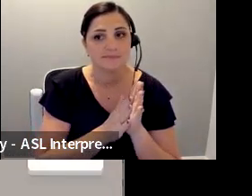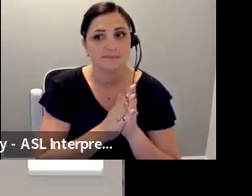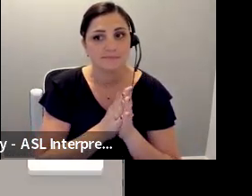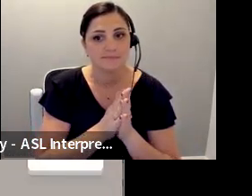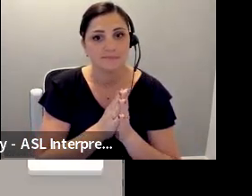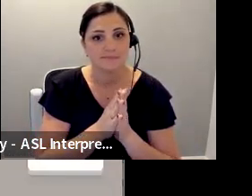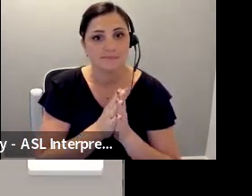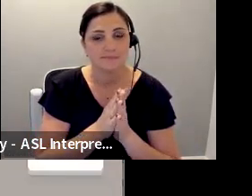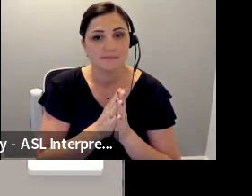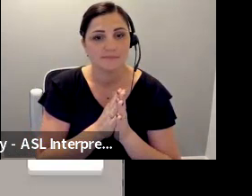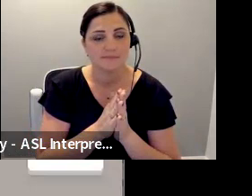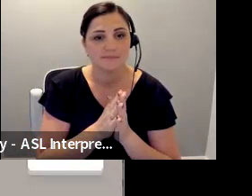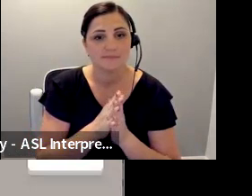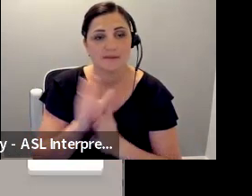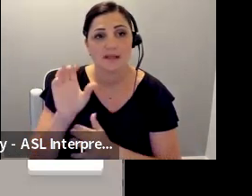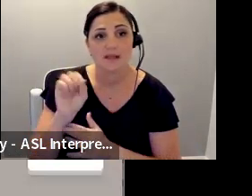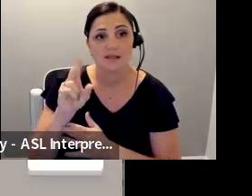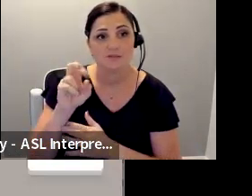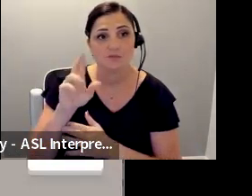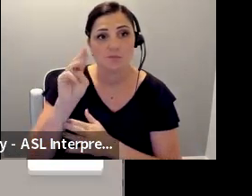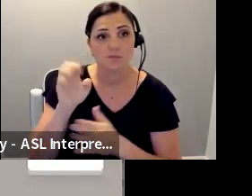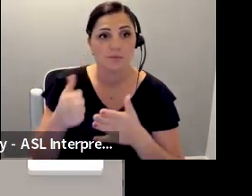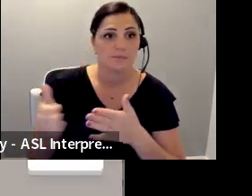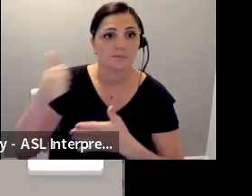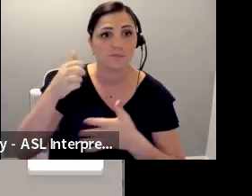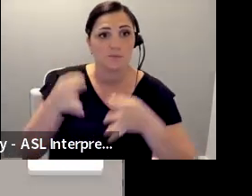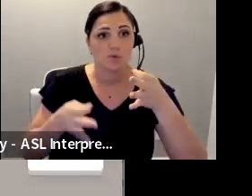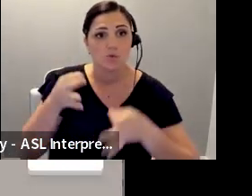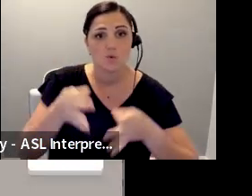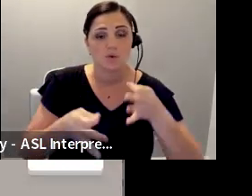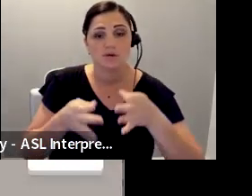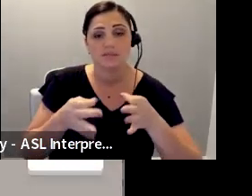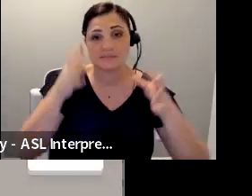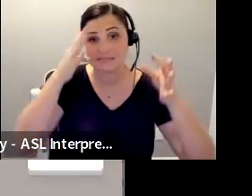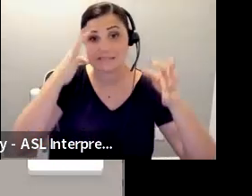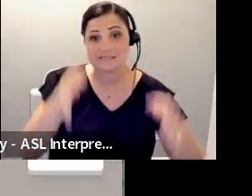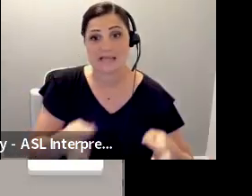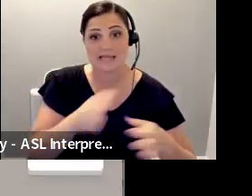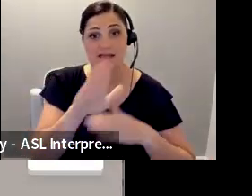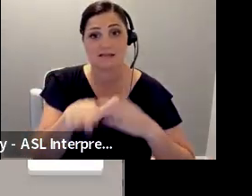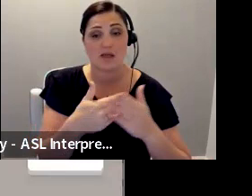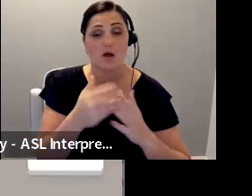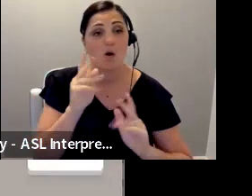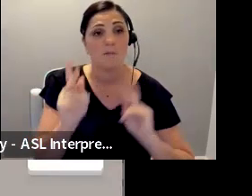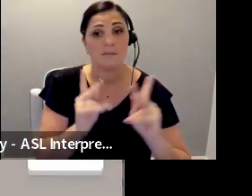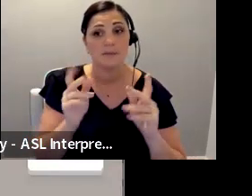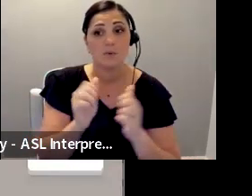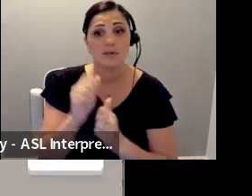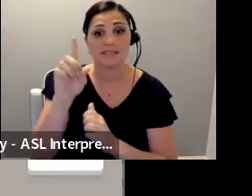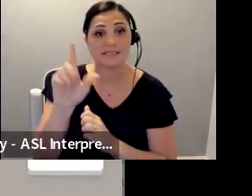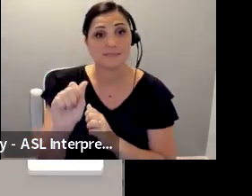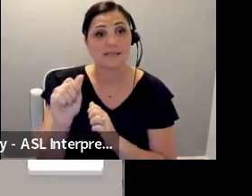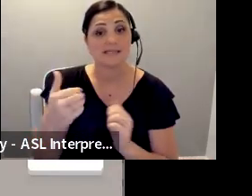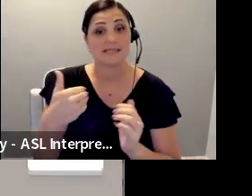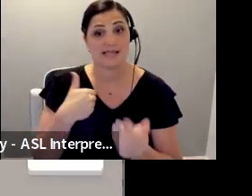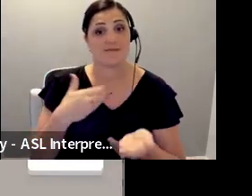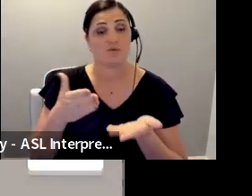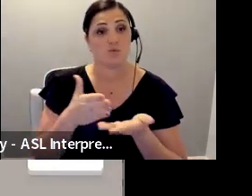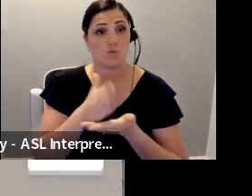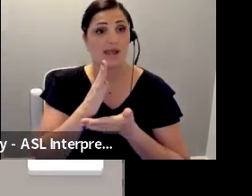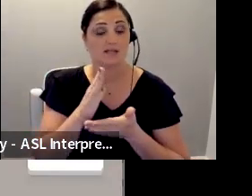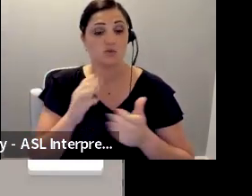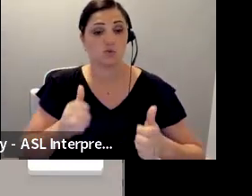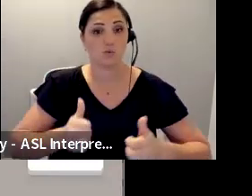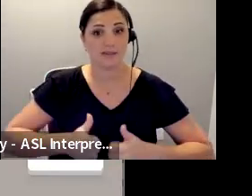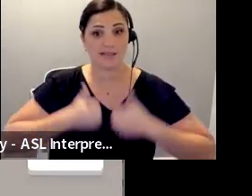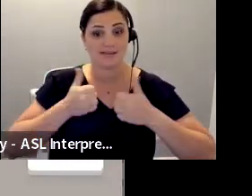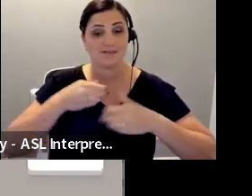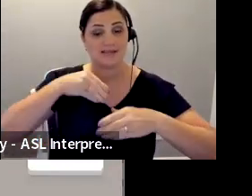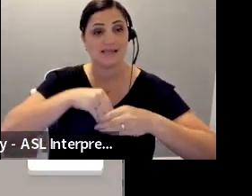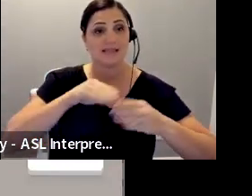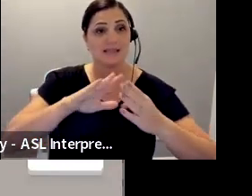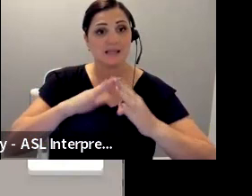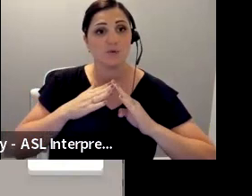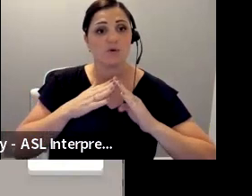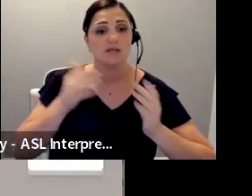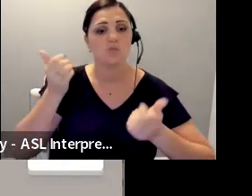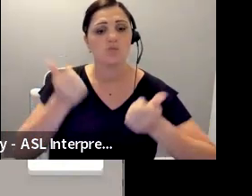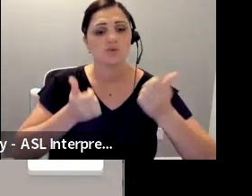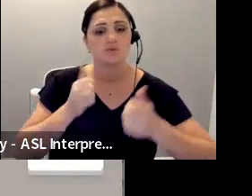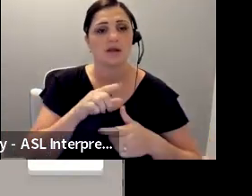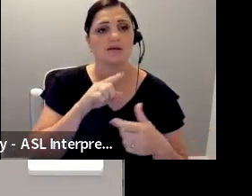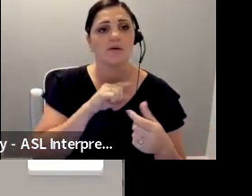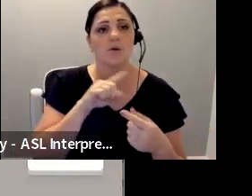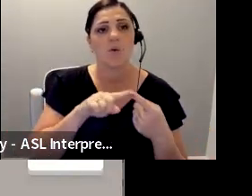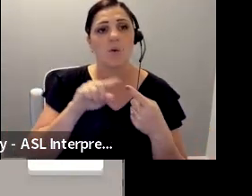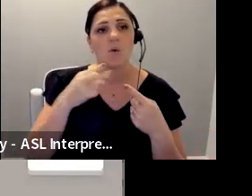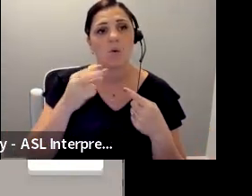: On the screen is a photo of Geraldine. Andrew, can you read the next question?